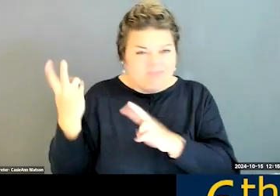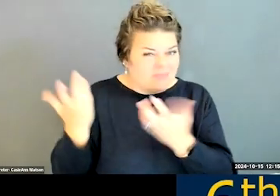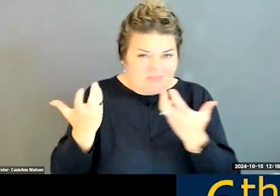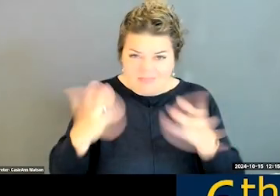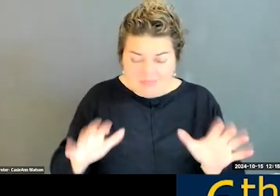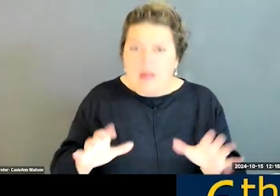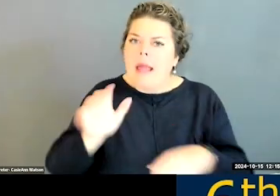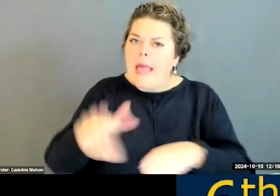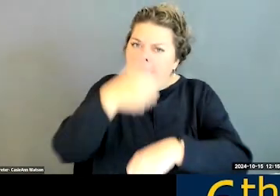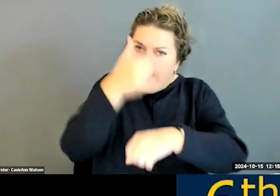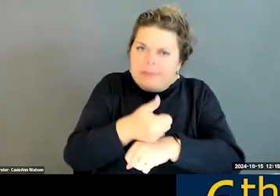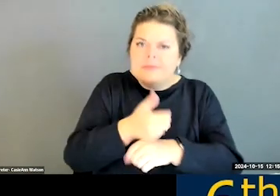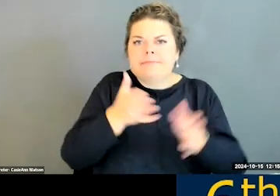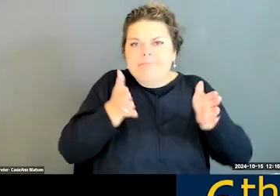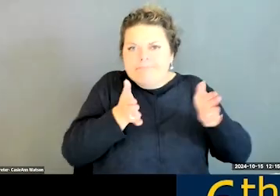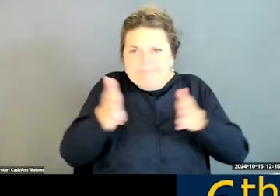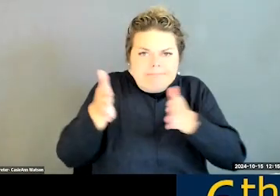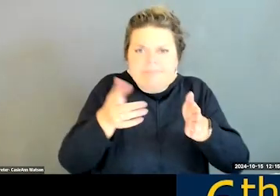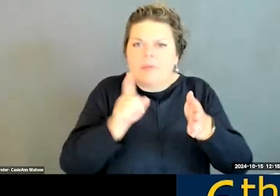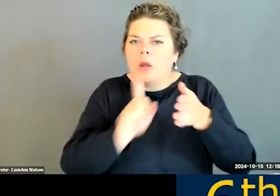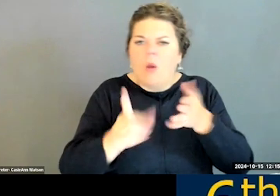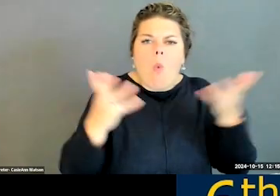because it's easy to identify what is being asked of us.